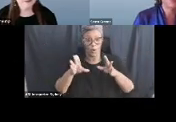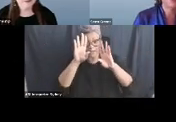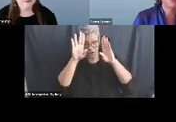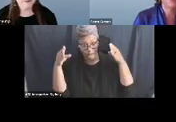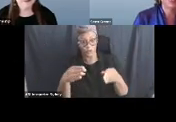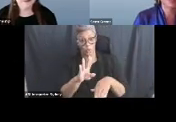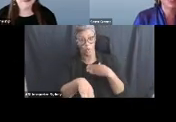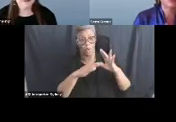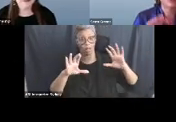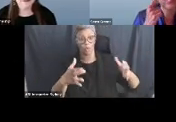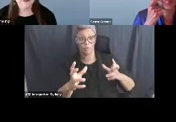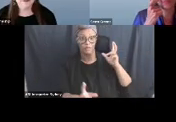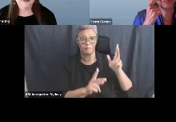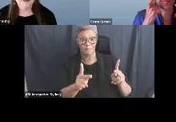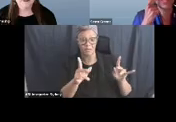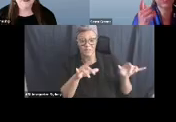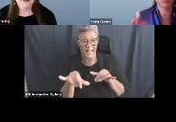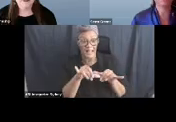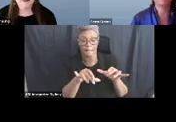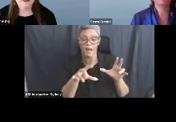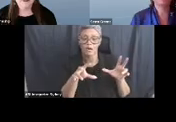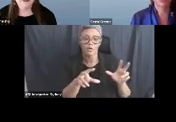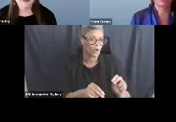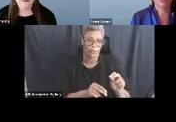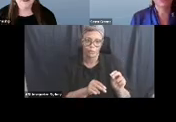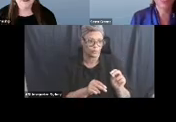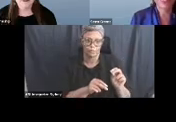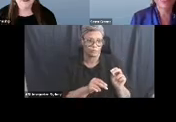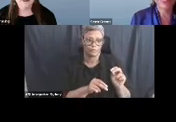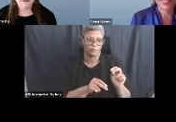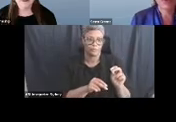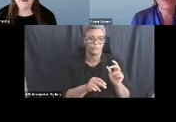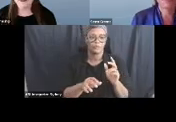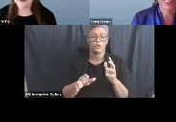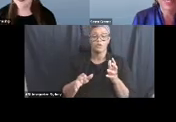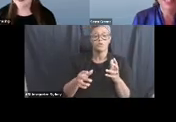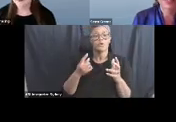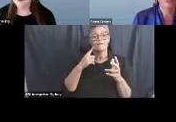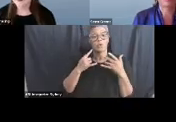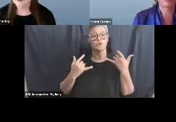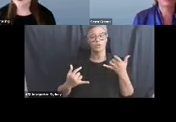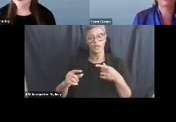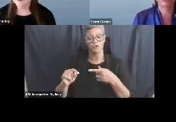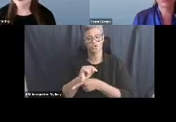nor their lived experiences. So in our training today, we are framing this language and we're